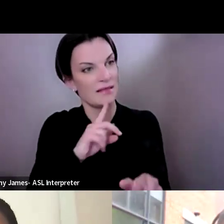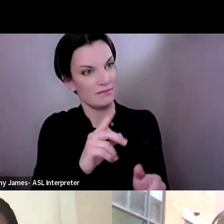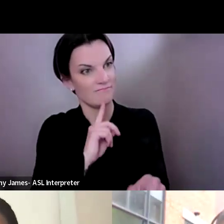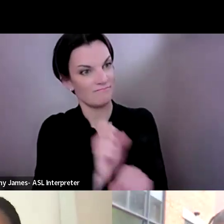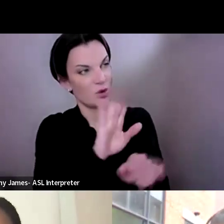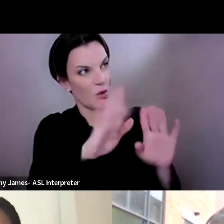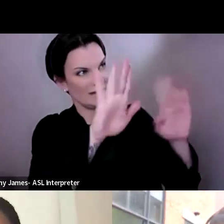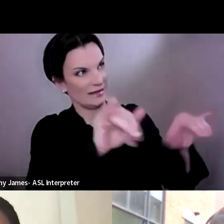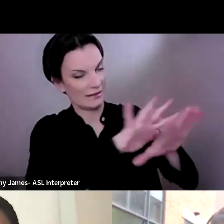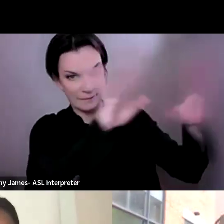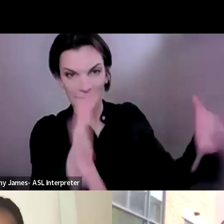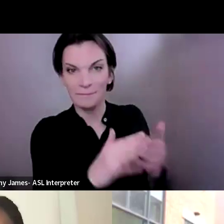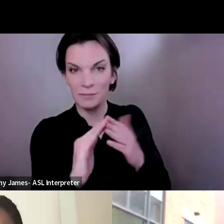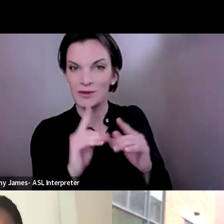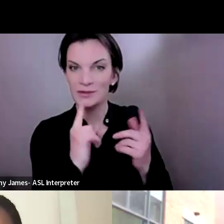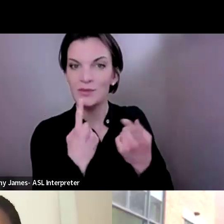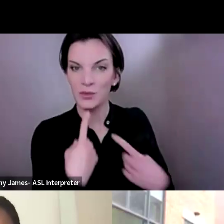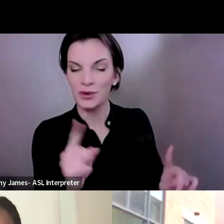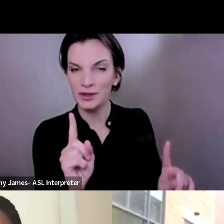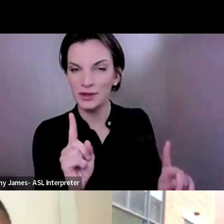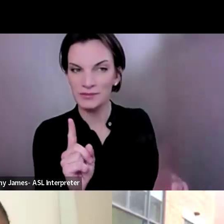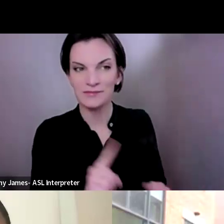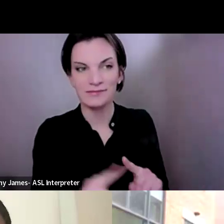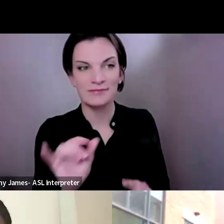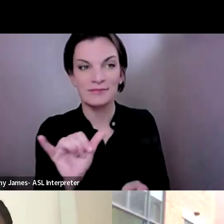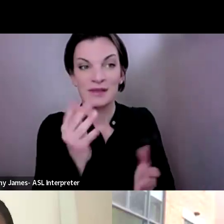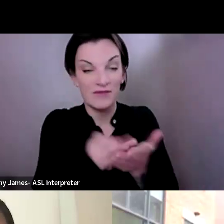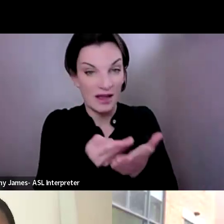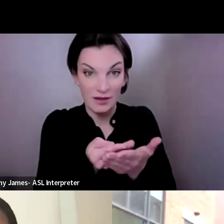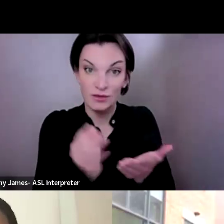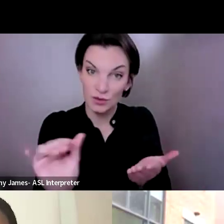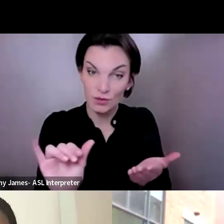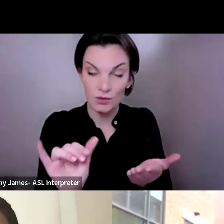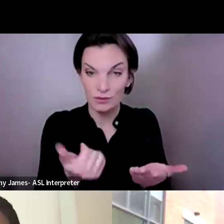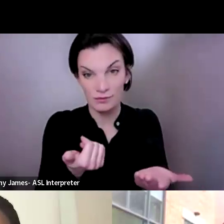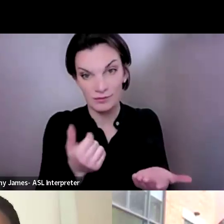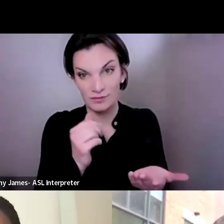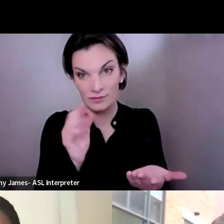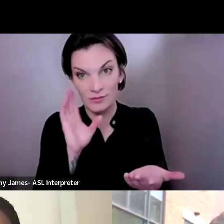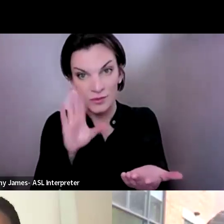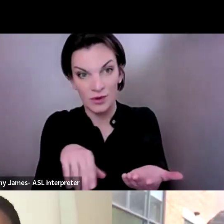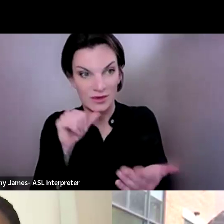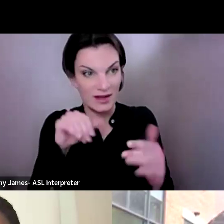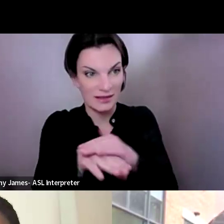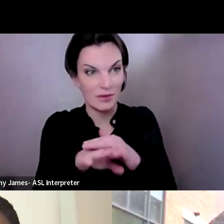and currently a lot of folks don't. It's also financially inaccessible as many programs